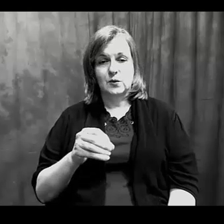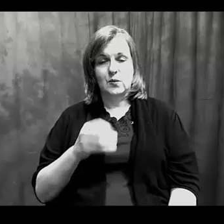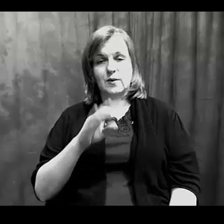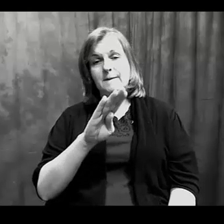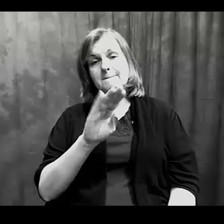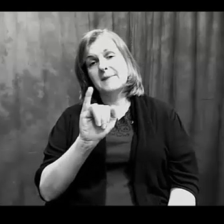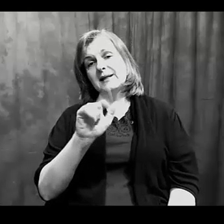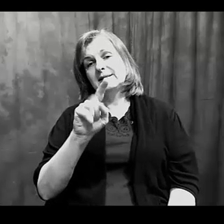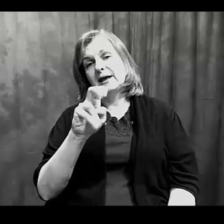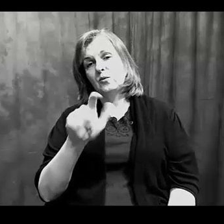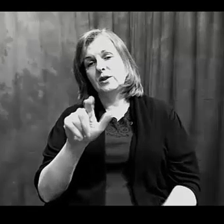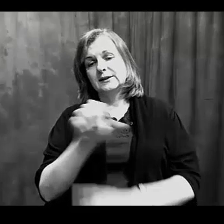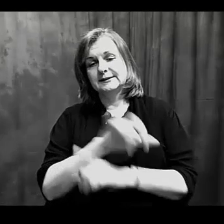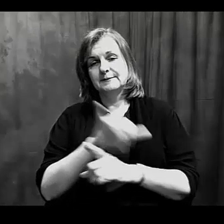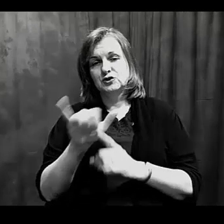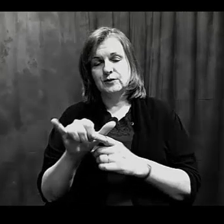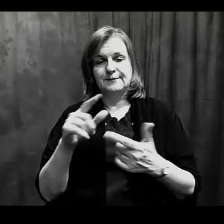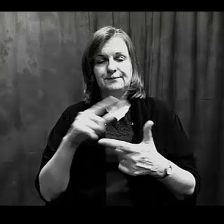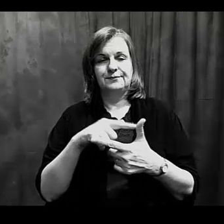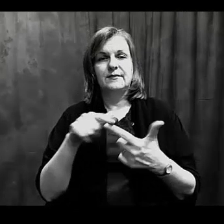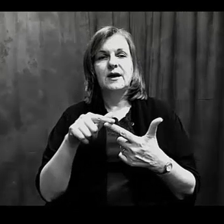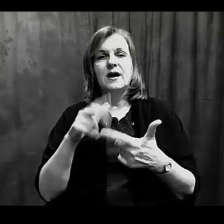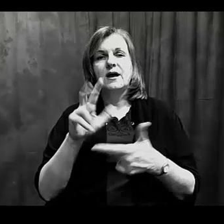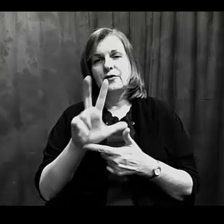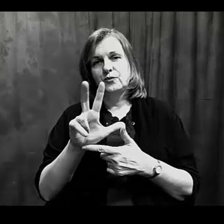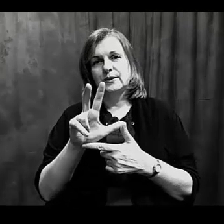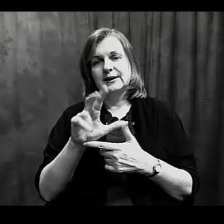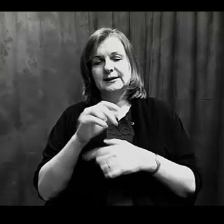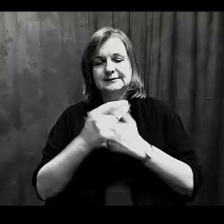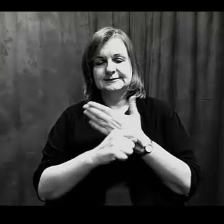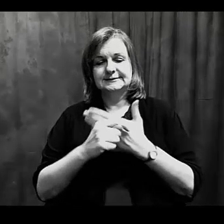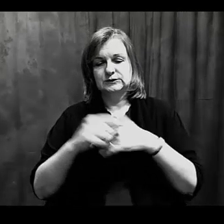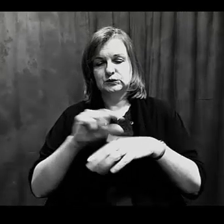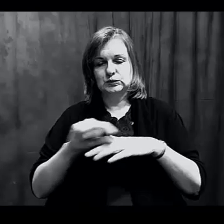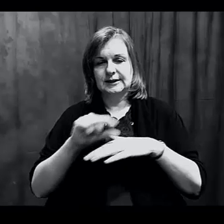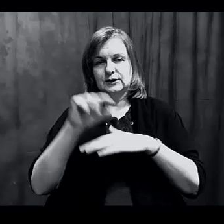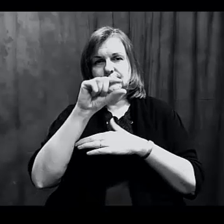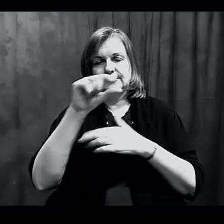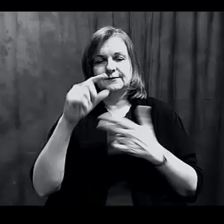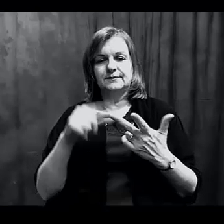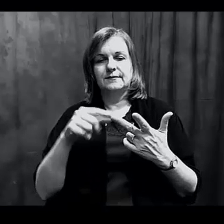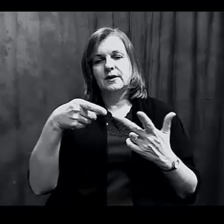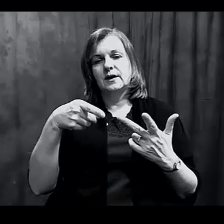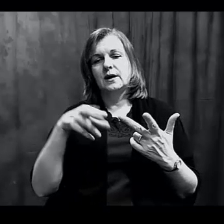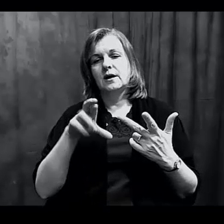the other cool thing the arthropods add are these appendages that actually have